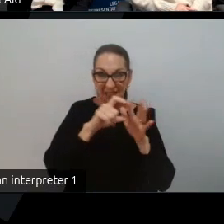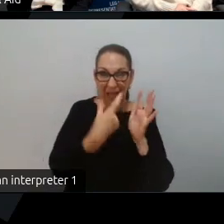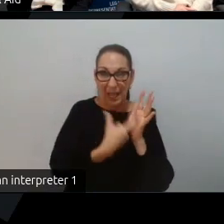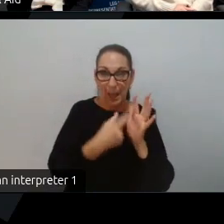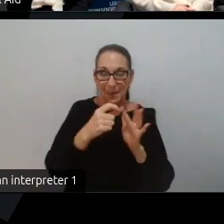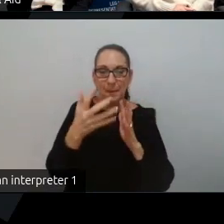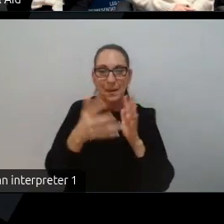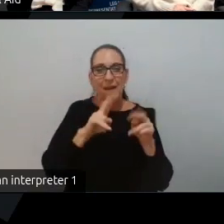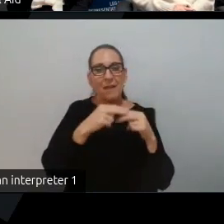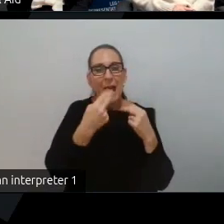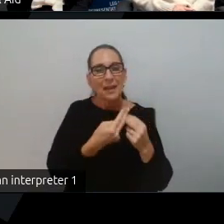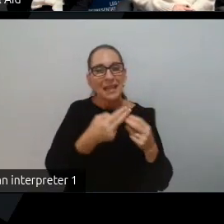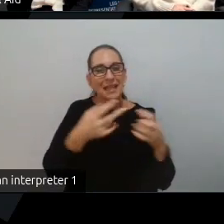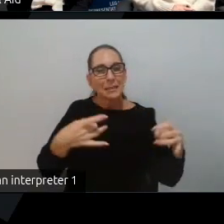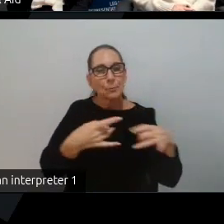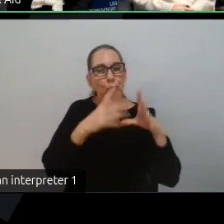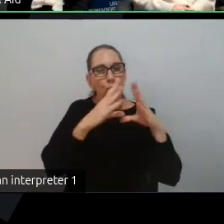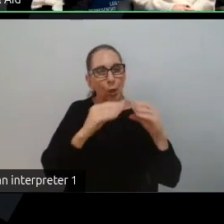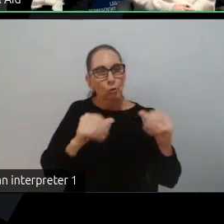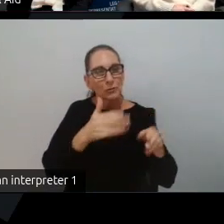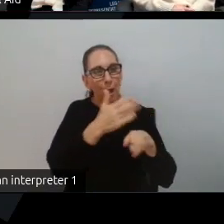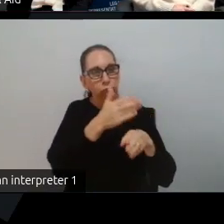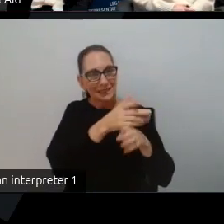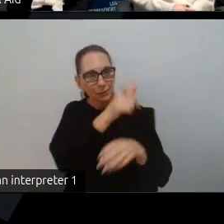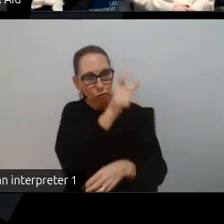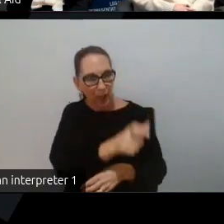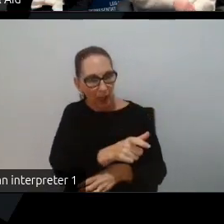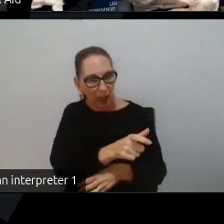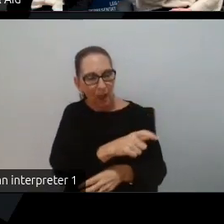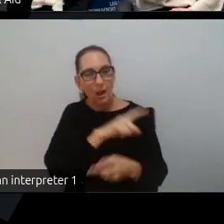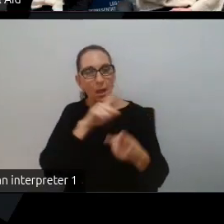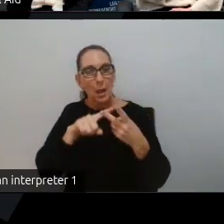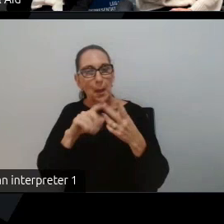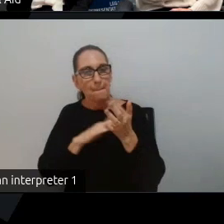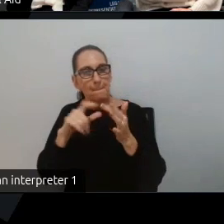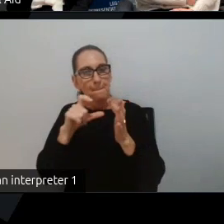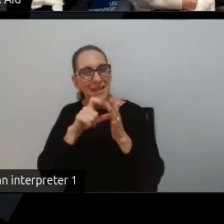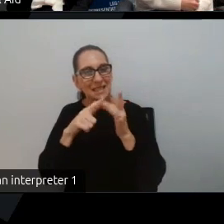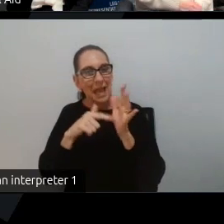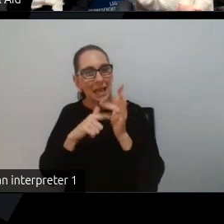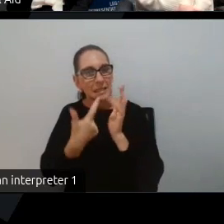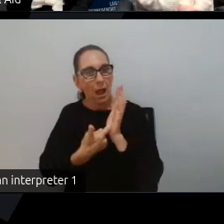resolution practitioner and a mediator is slightly different. So they're not quite the same thing,